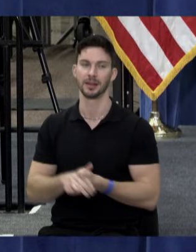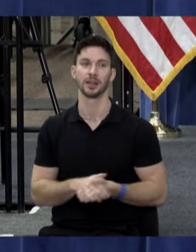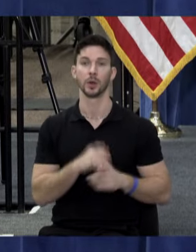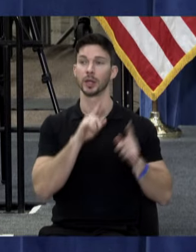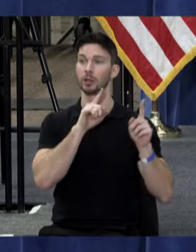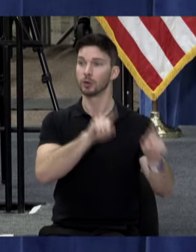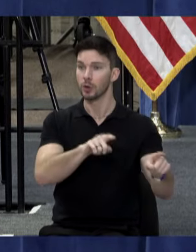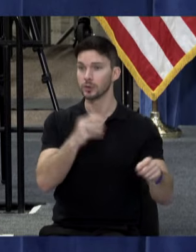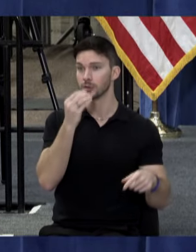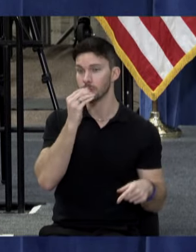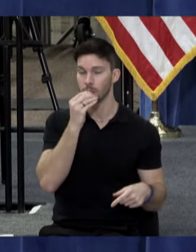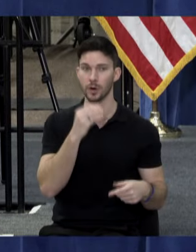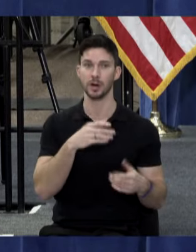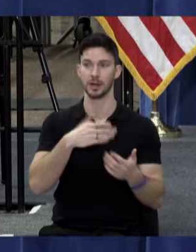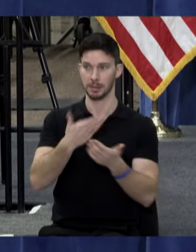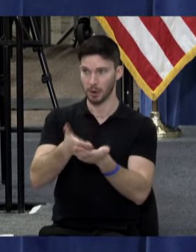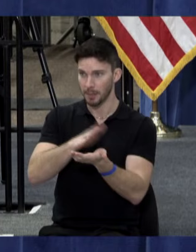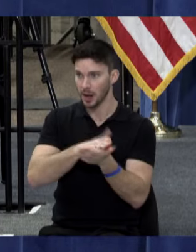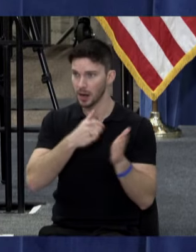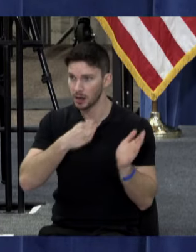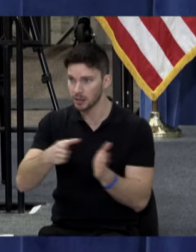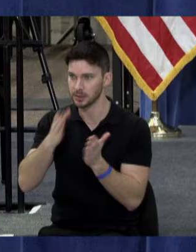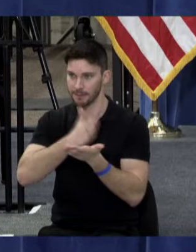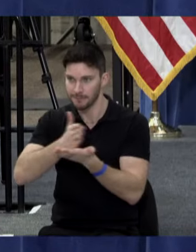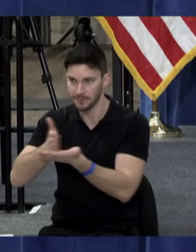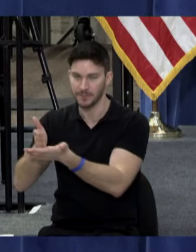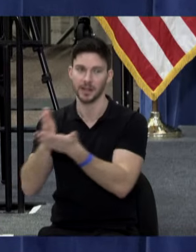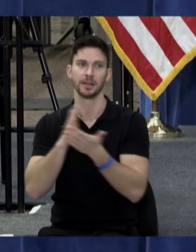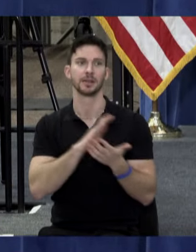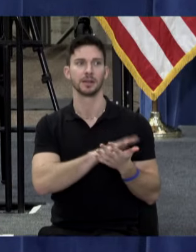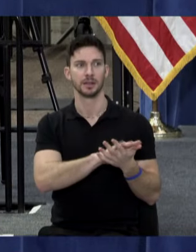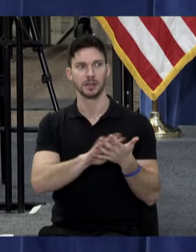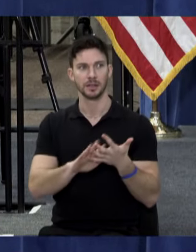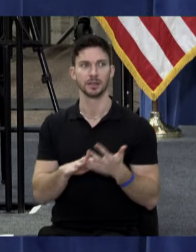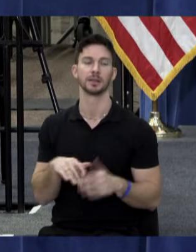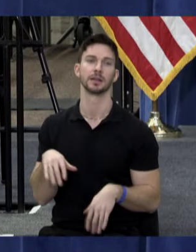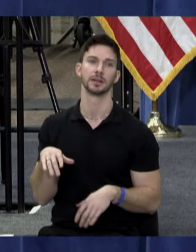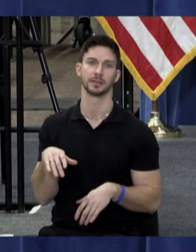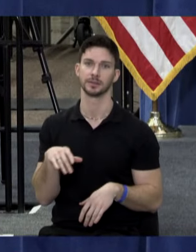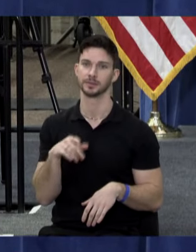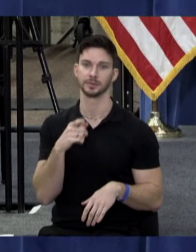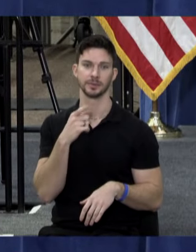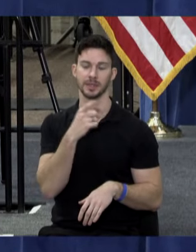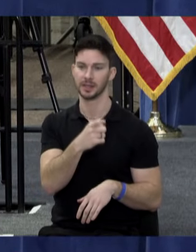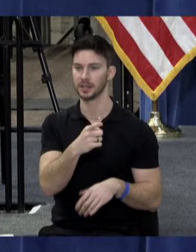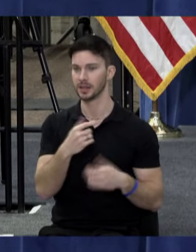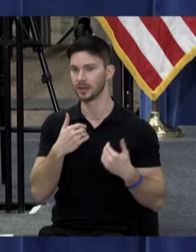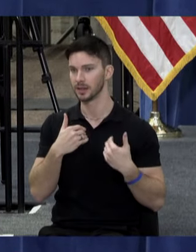he helps me with ADLs, I want some Nature TMI, sorry, specialized care.